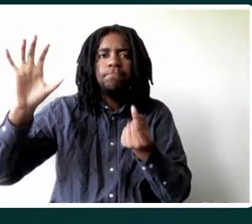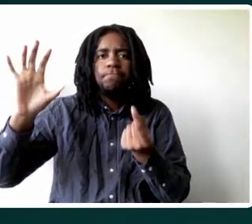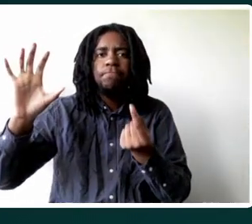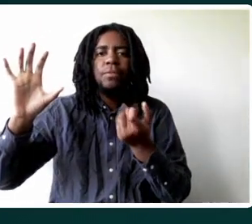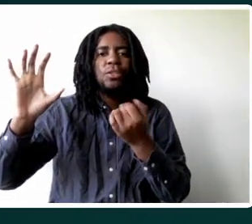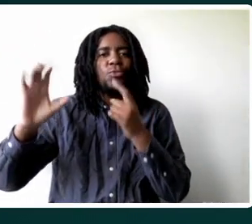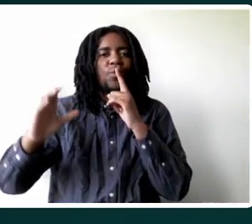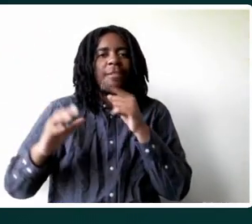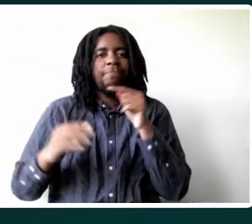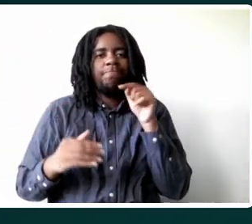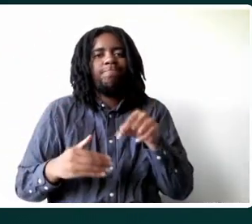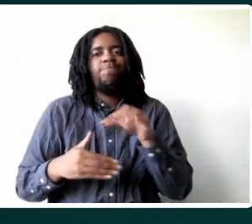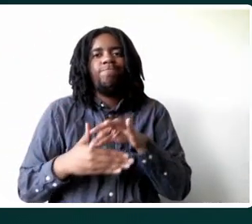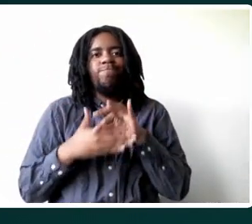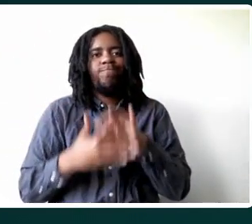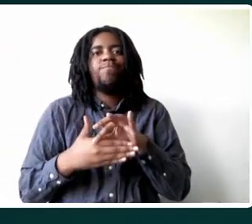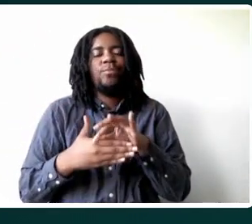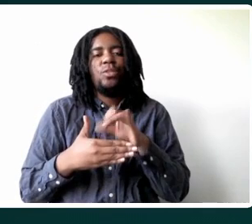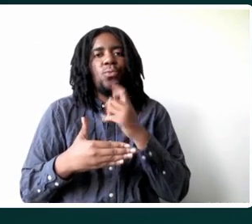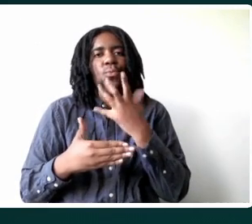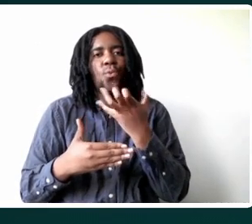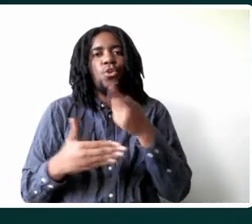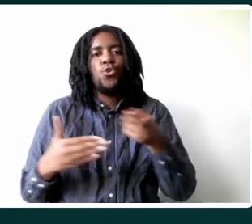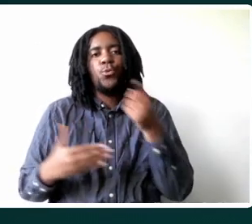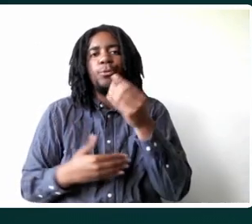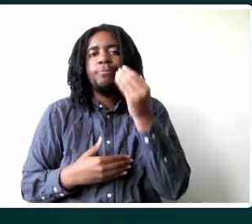to be able to take away. And we're excited to have more folks reach out to hear about